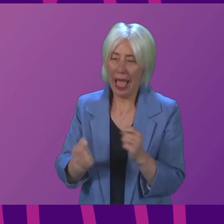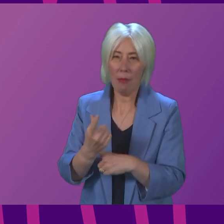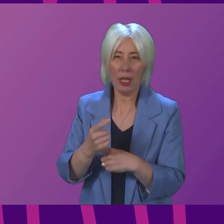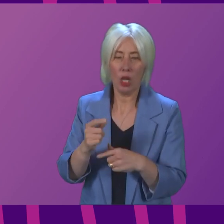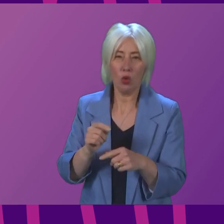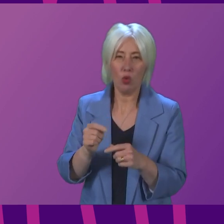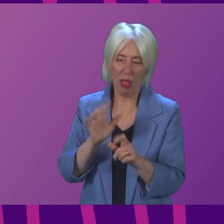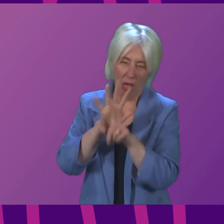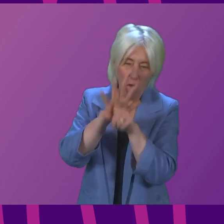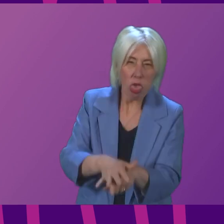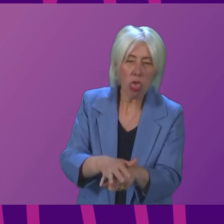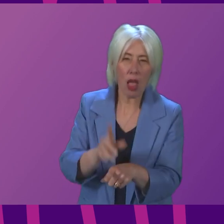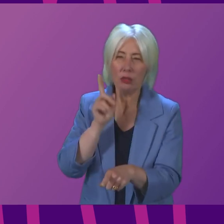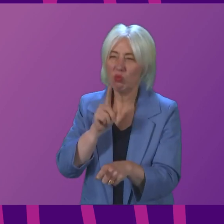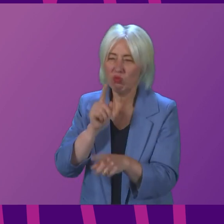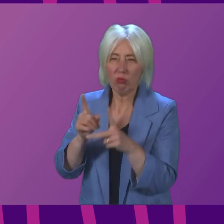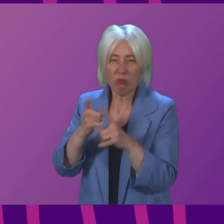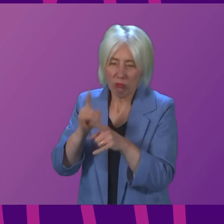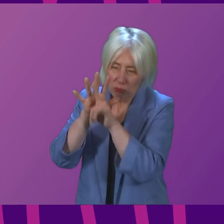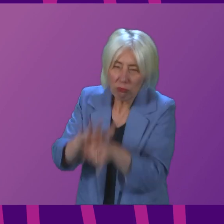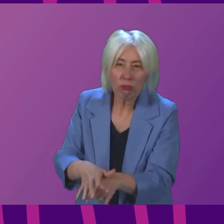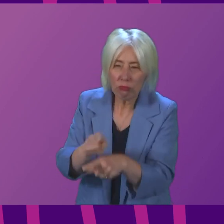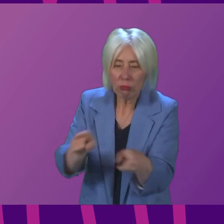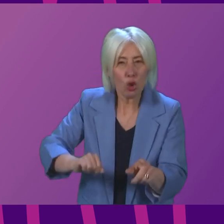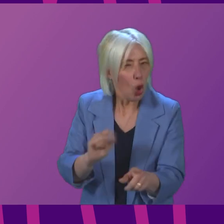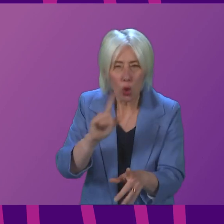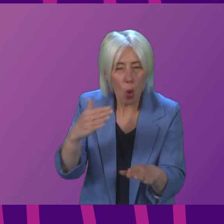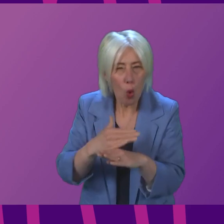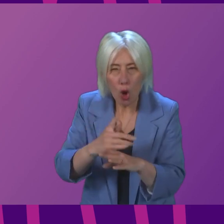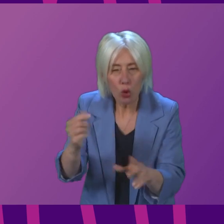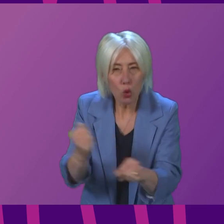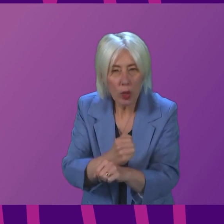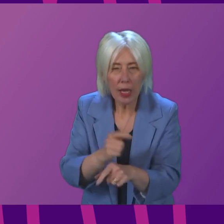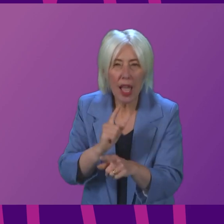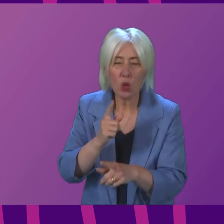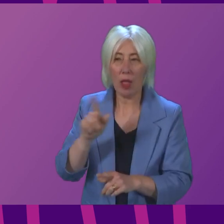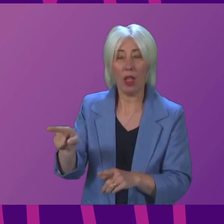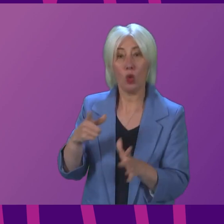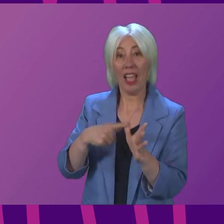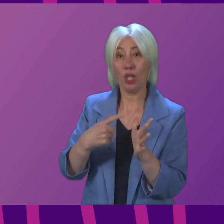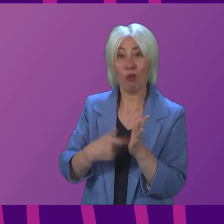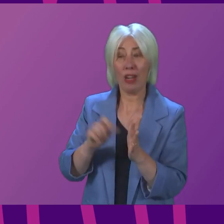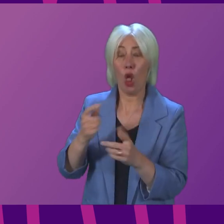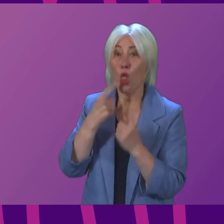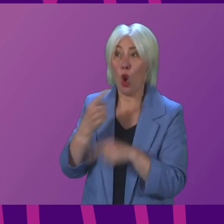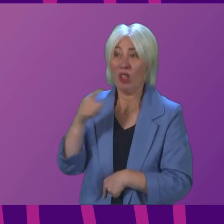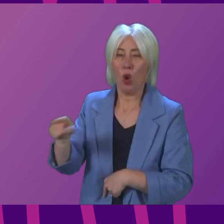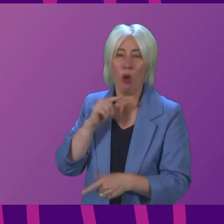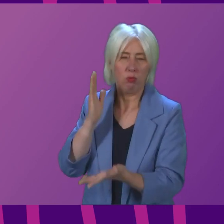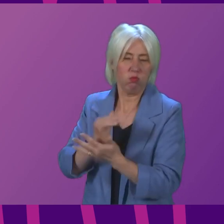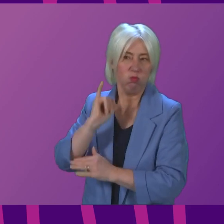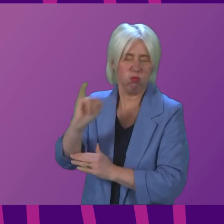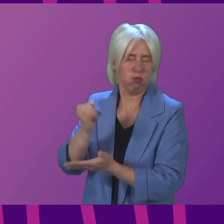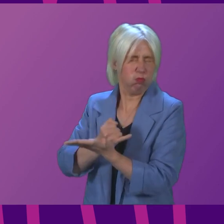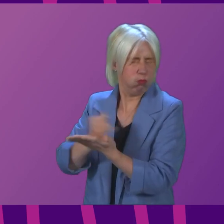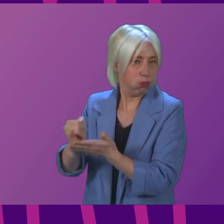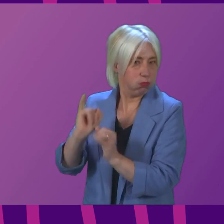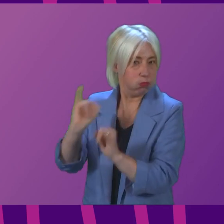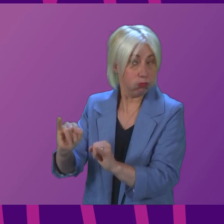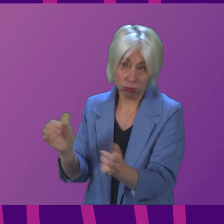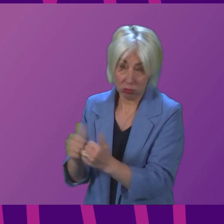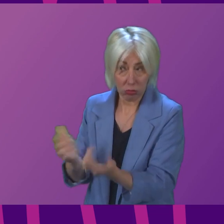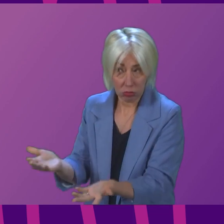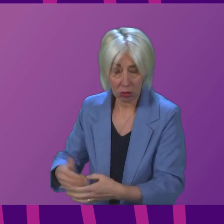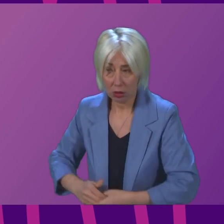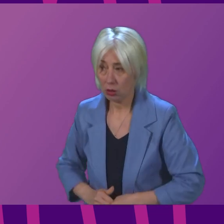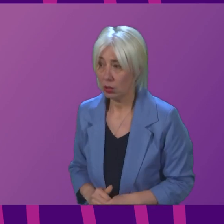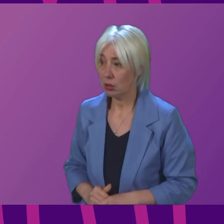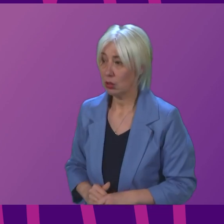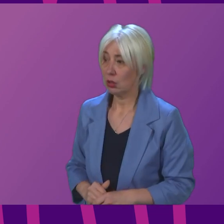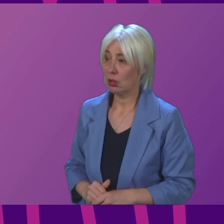in Scotland, and will she join me in condemning the comments that were made towards Angela